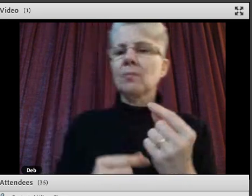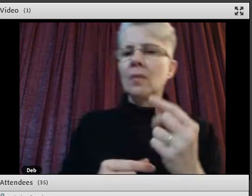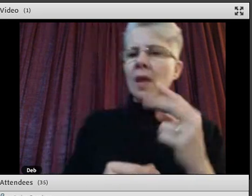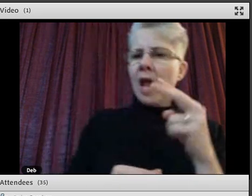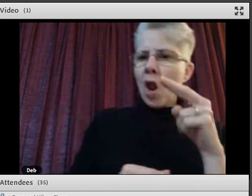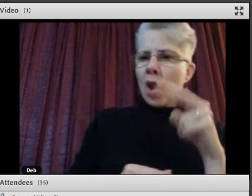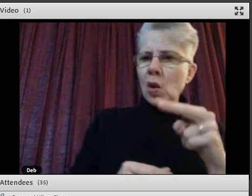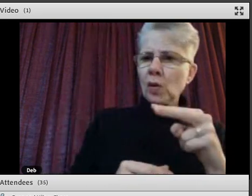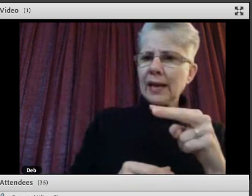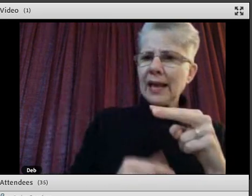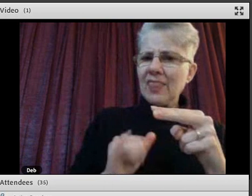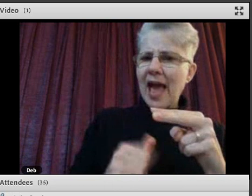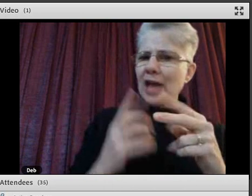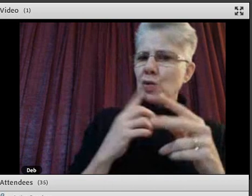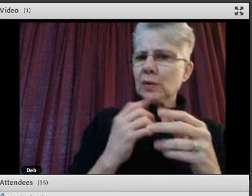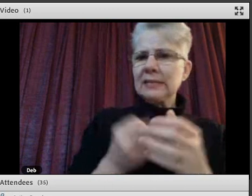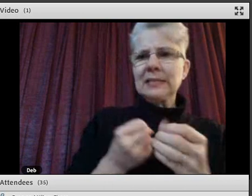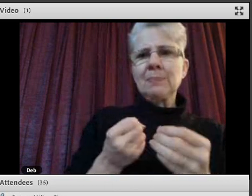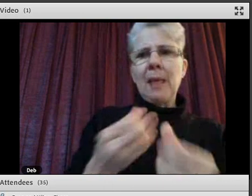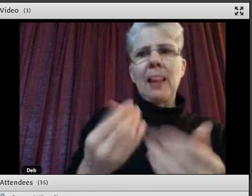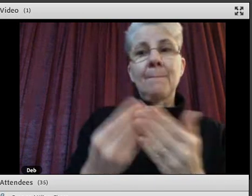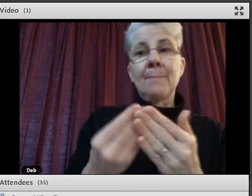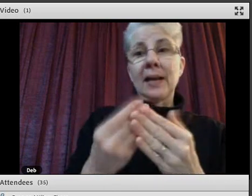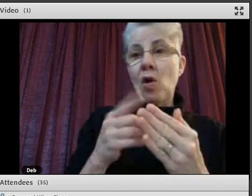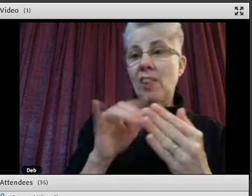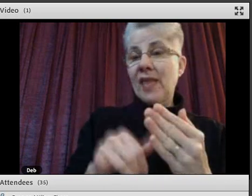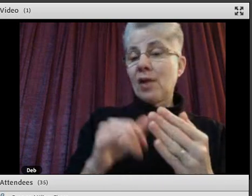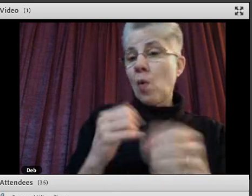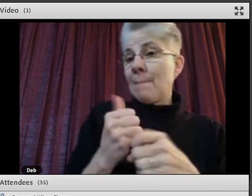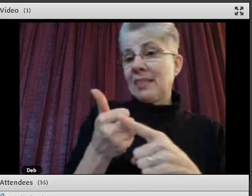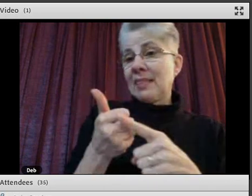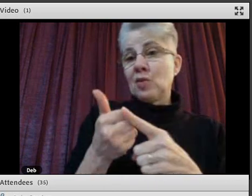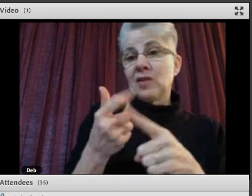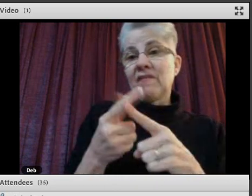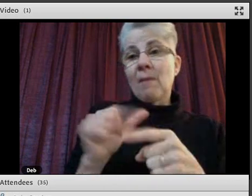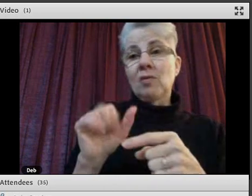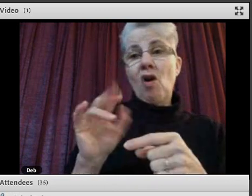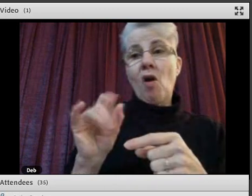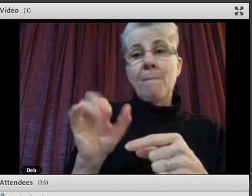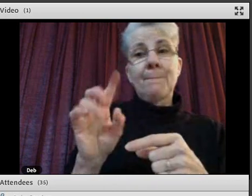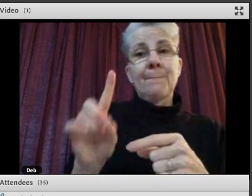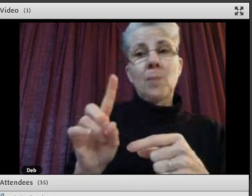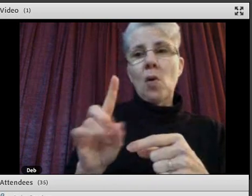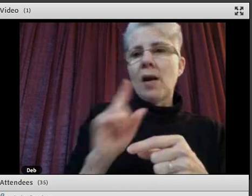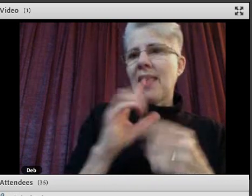Ryan: And looking at this here, I mean, you could spend hundreds of dollars on a lot of these things or you could make them yourself out of cardboard,